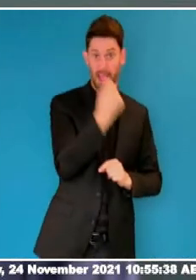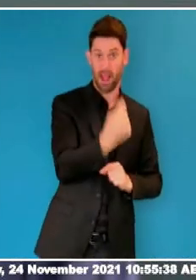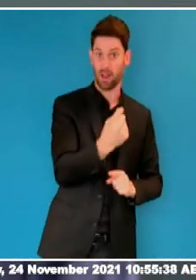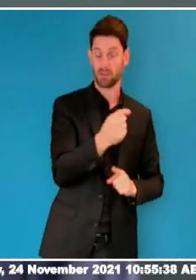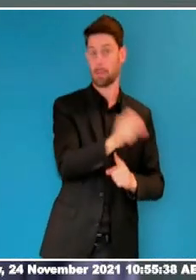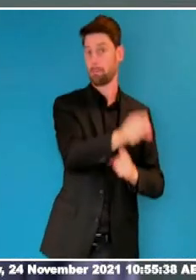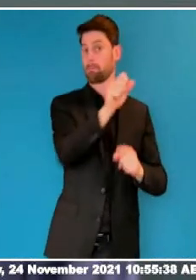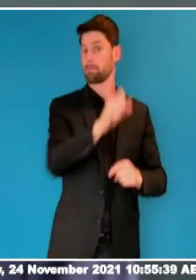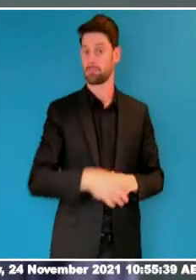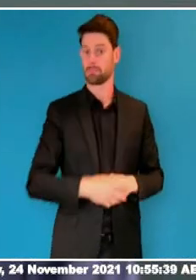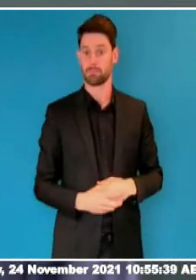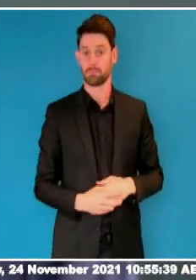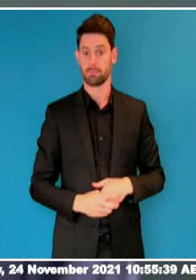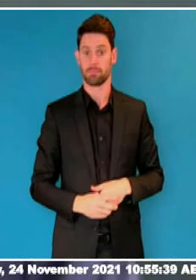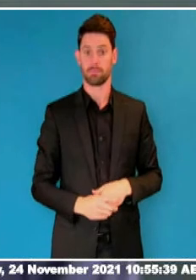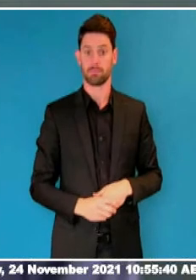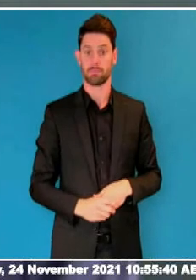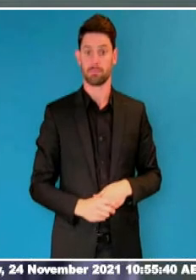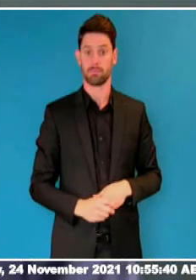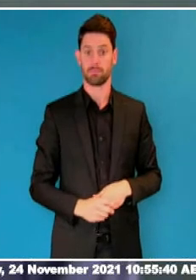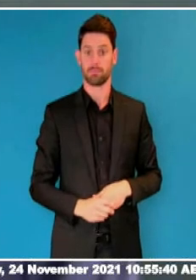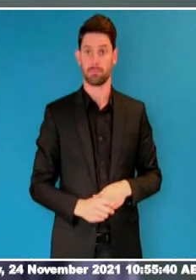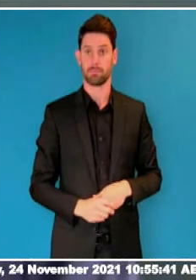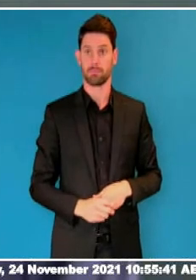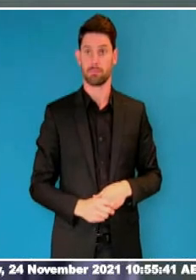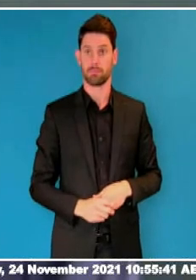They might be, you know, more support on the shift.